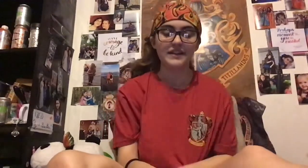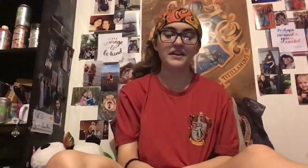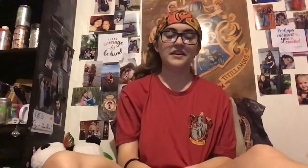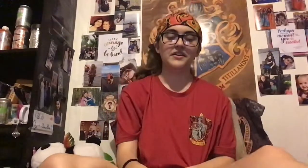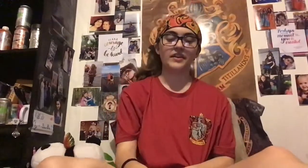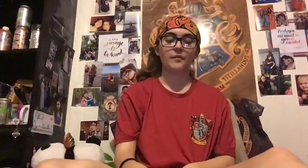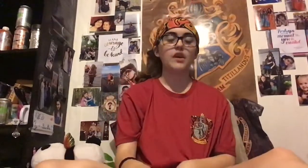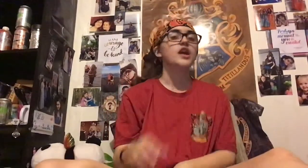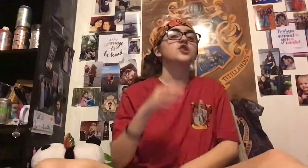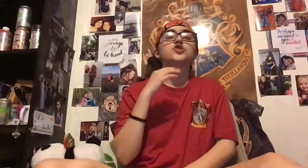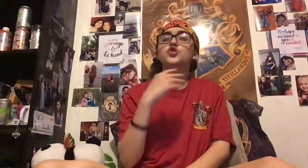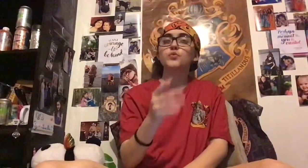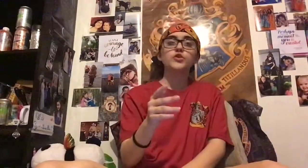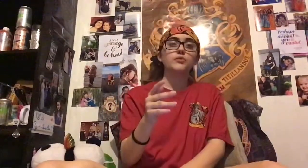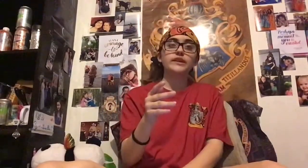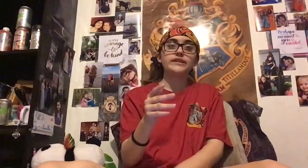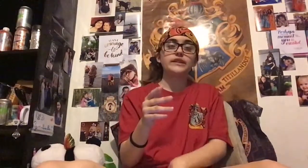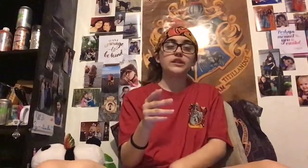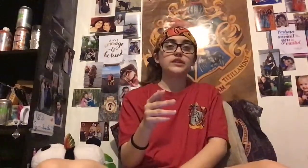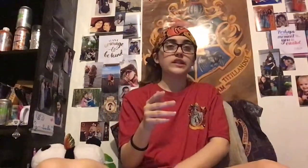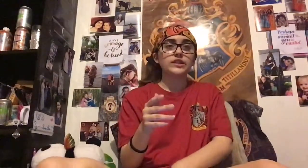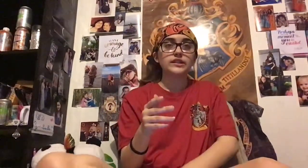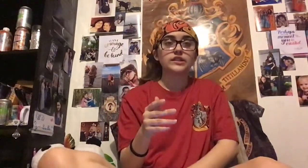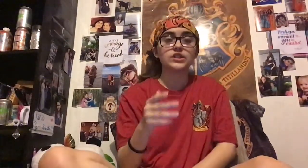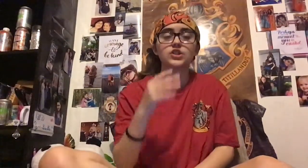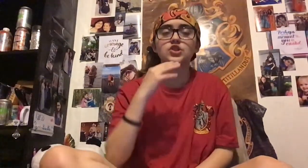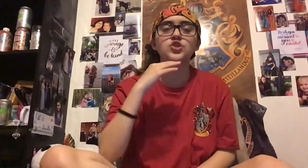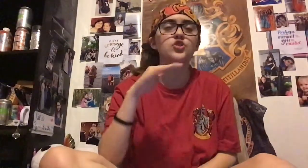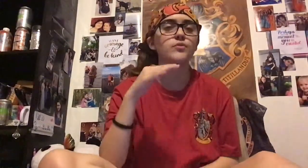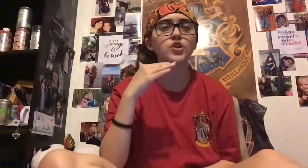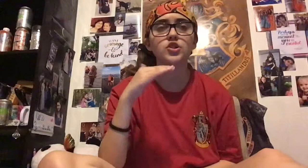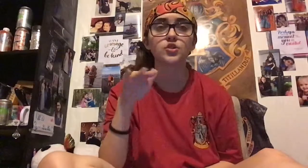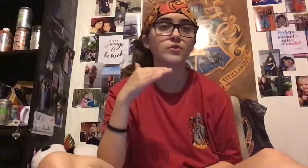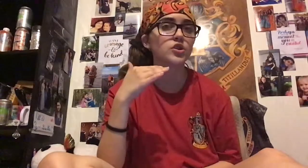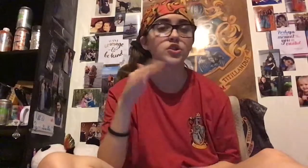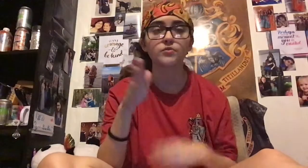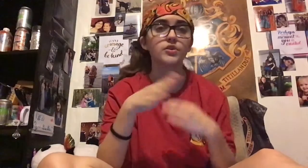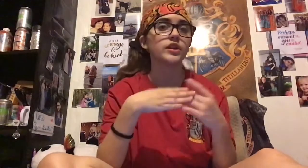Okay, super duper easy lyrics super super super easy